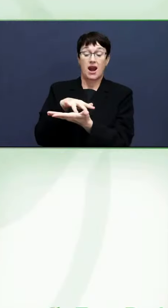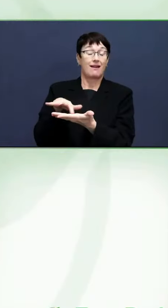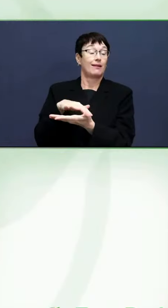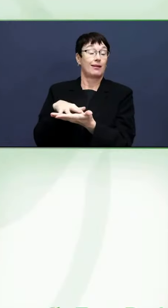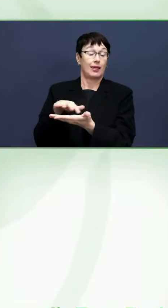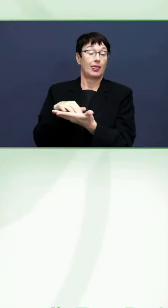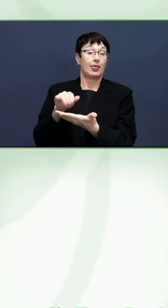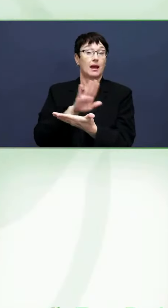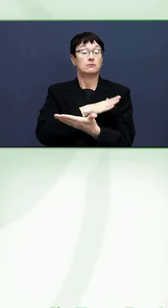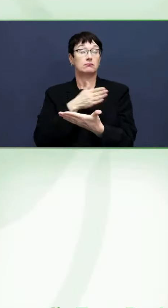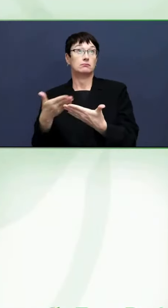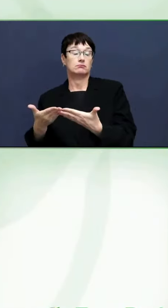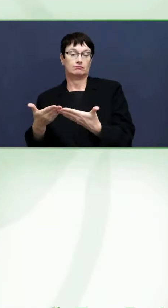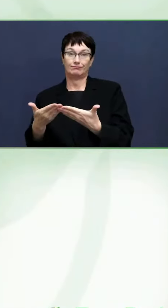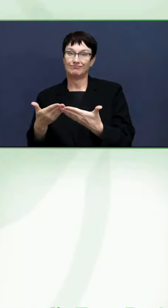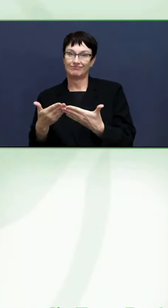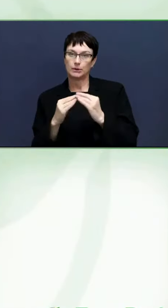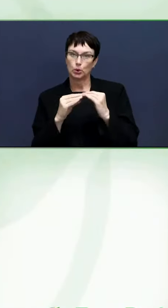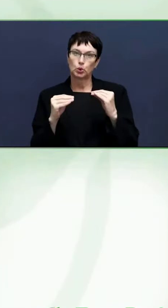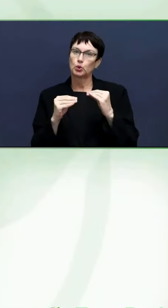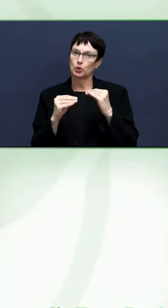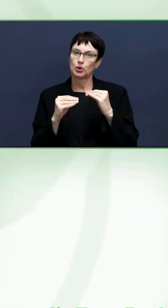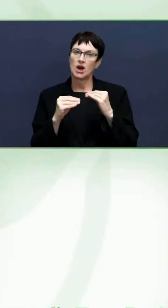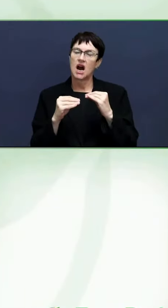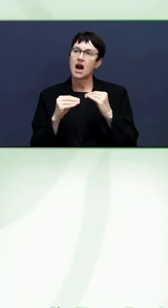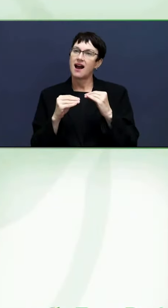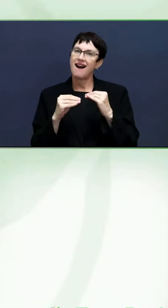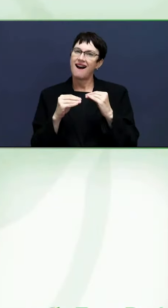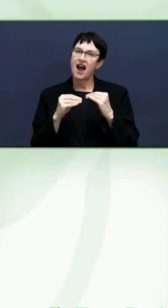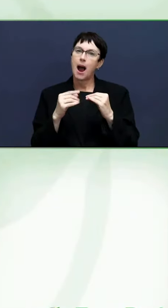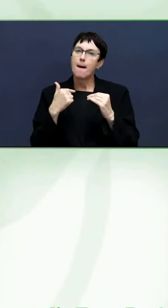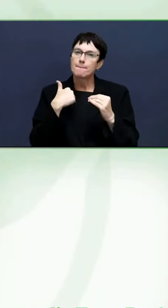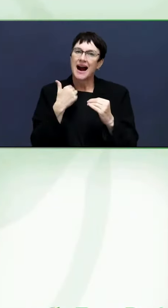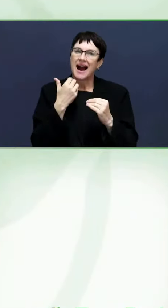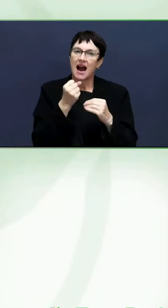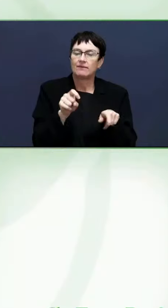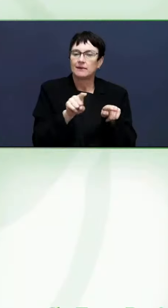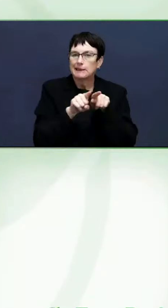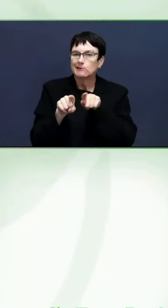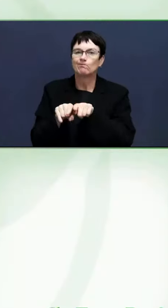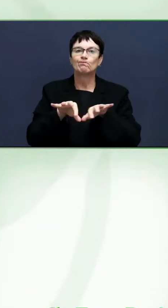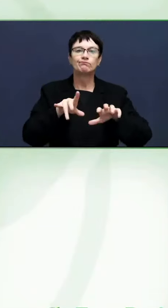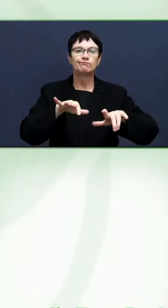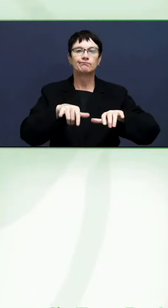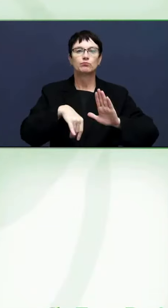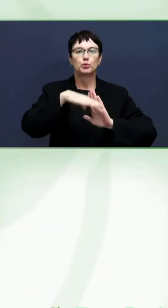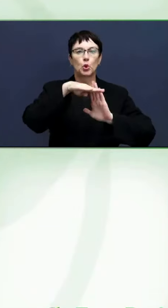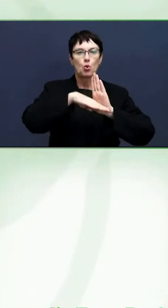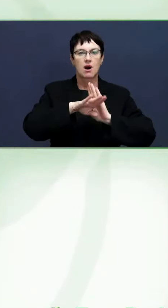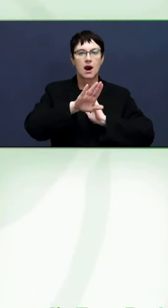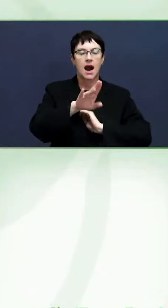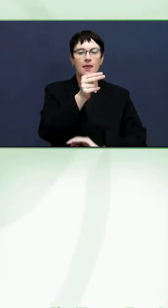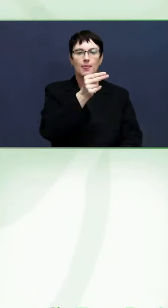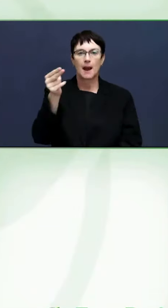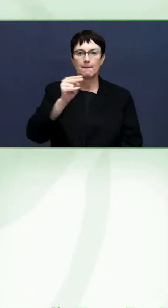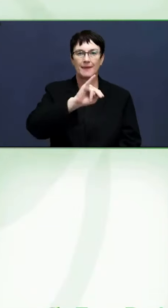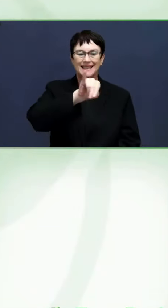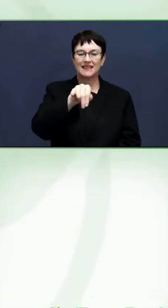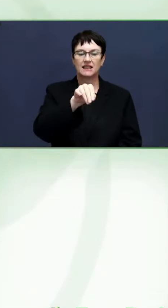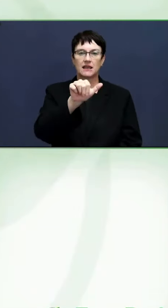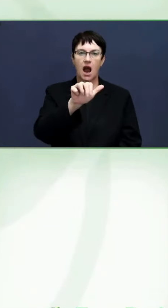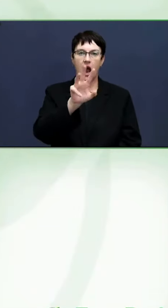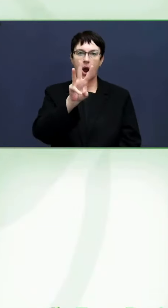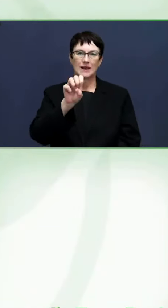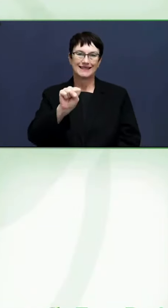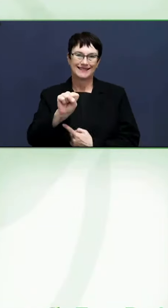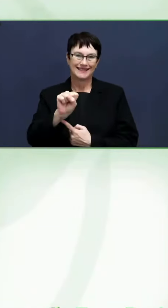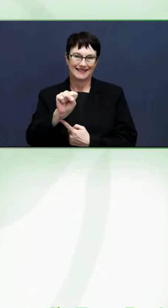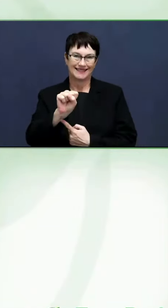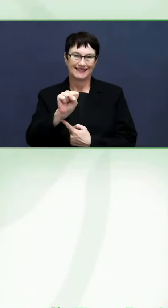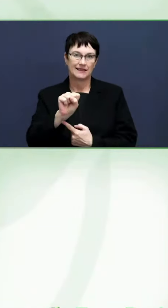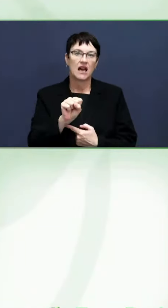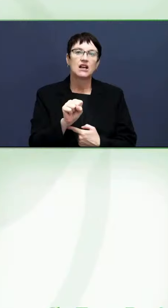I also used a reader software, I would not be able to take college classes without this